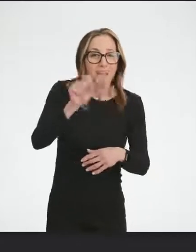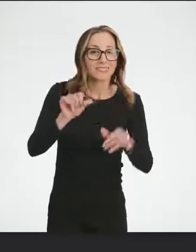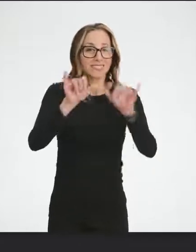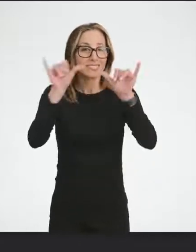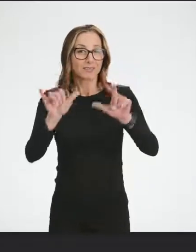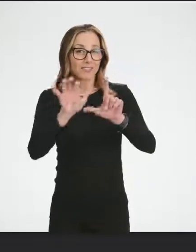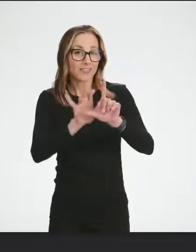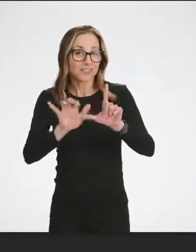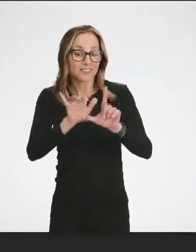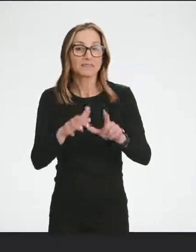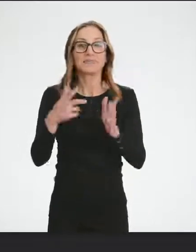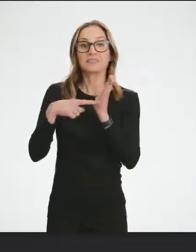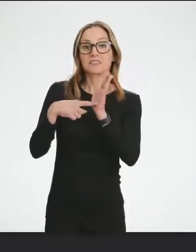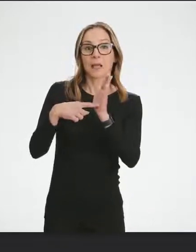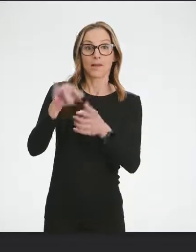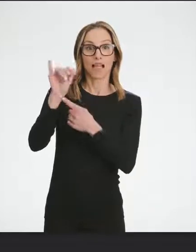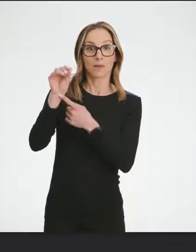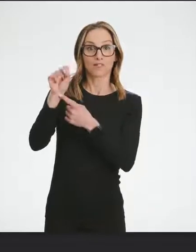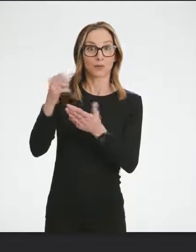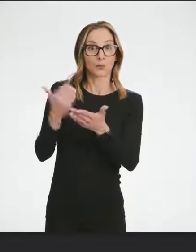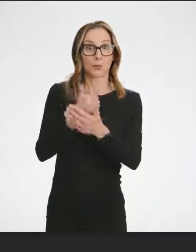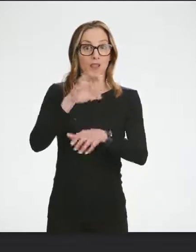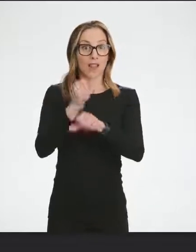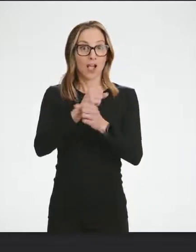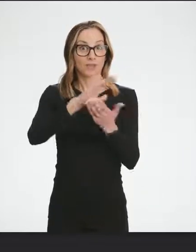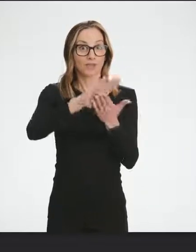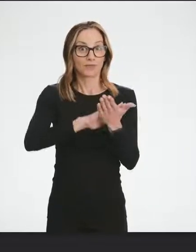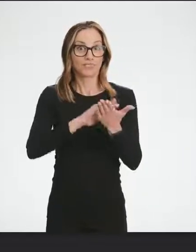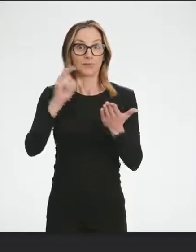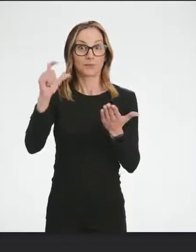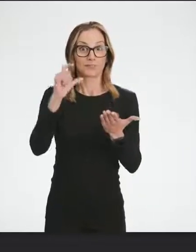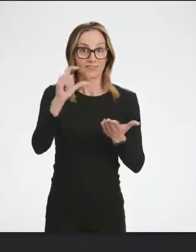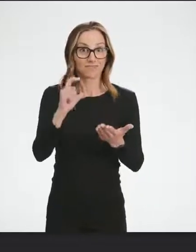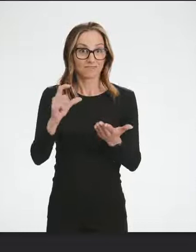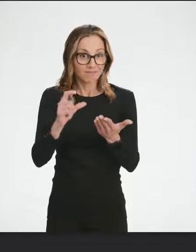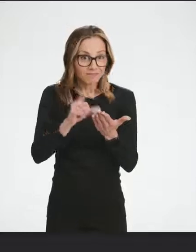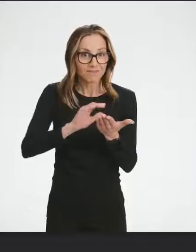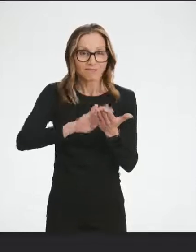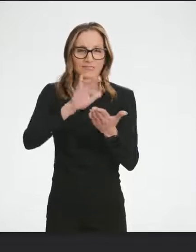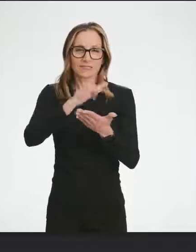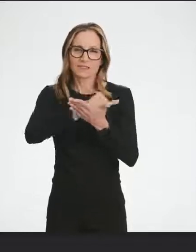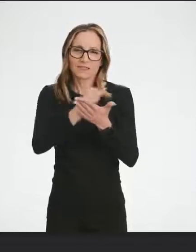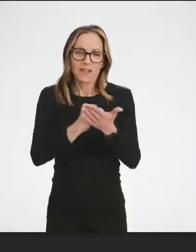For example, iOS's new Lock Screen widgets were designed from the ground up using SwiftUI.